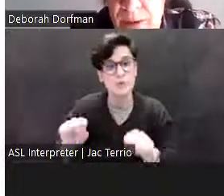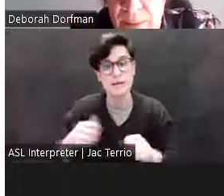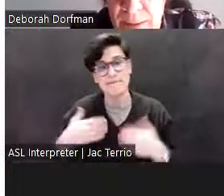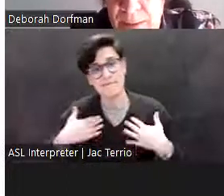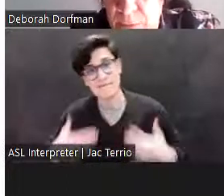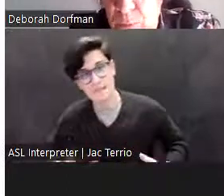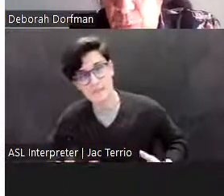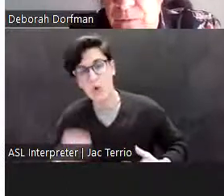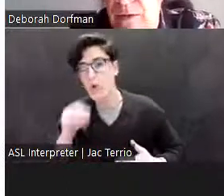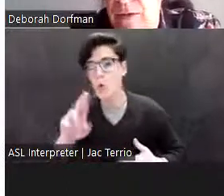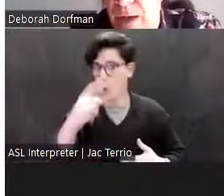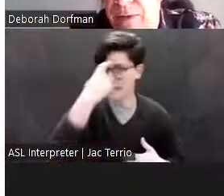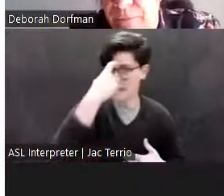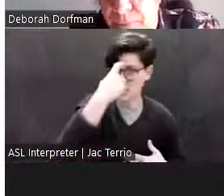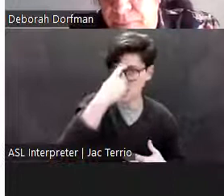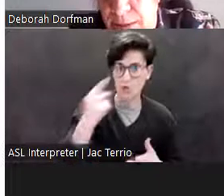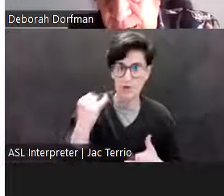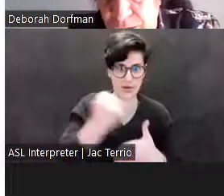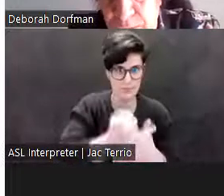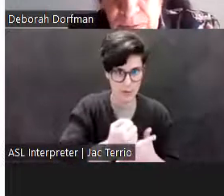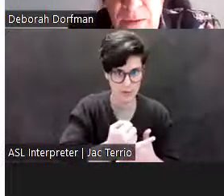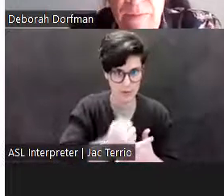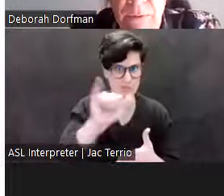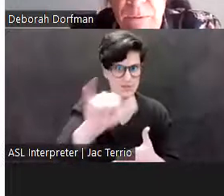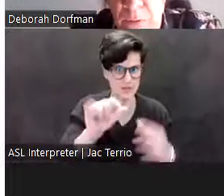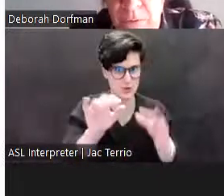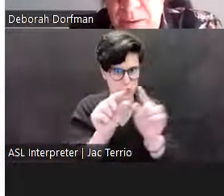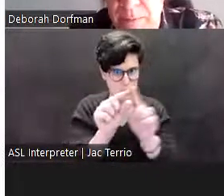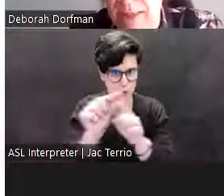15:13:58 And those are words that are coming from the statue those are words that i'm making